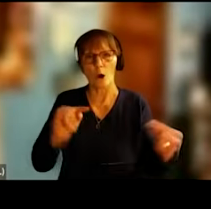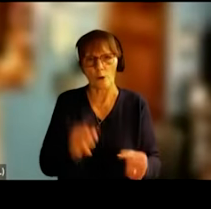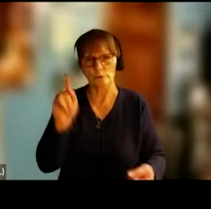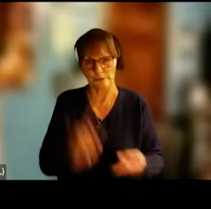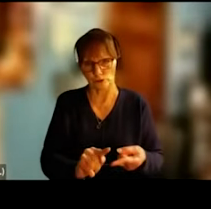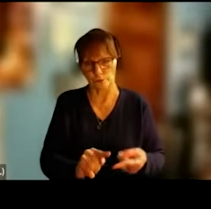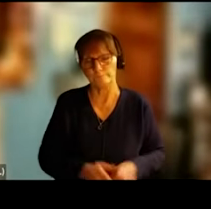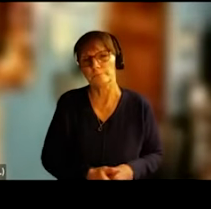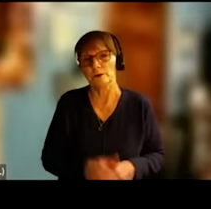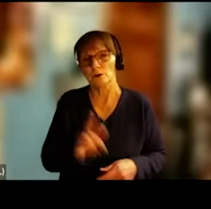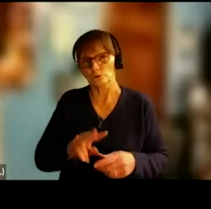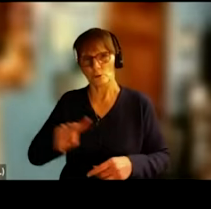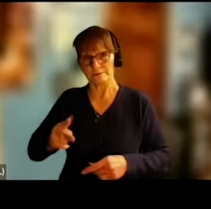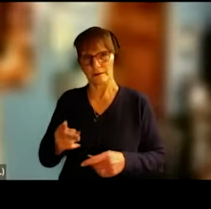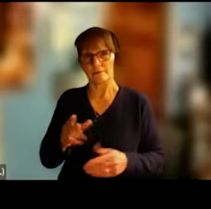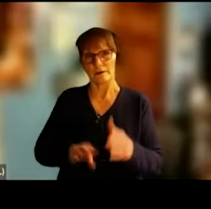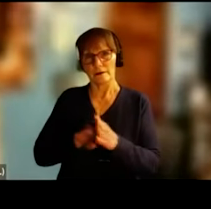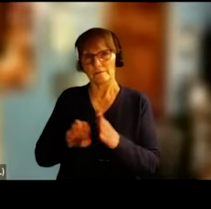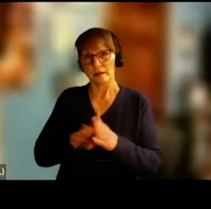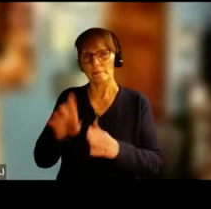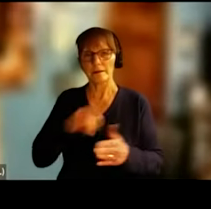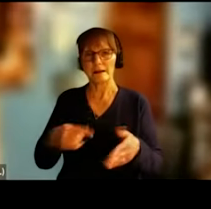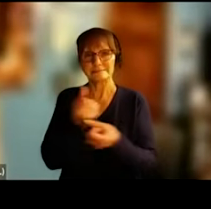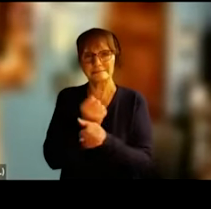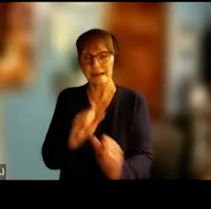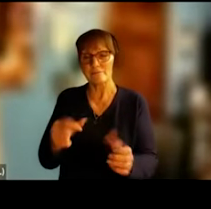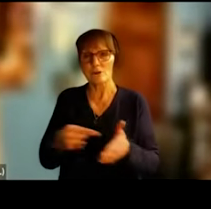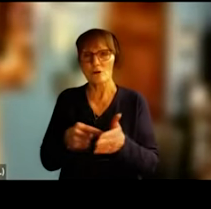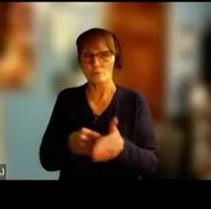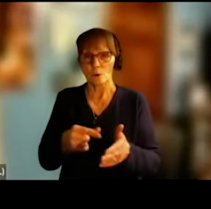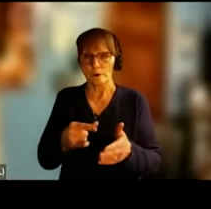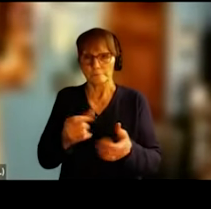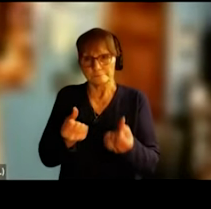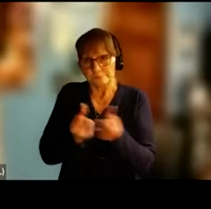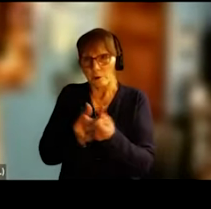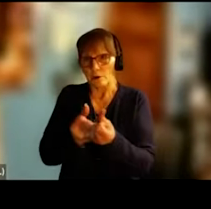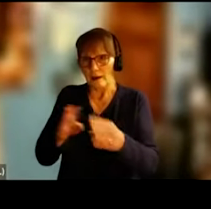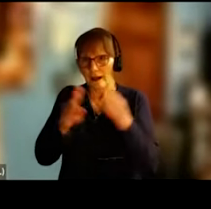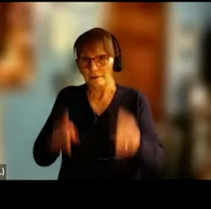So the second is developing a safe and affordable supported housing models within community spaces.